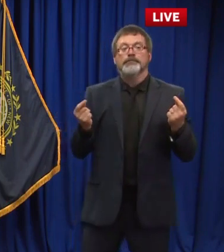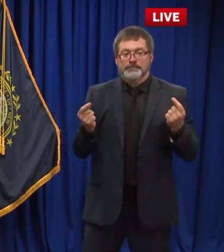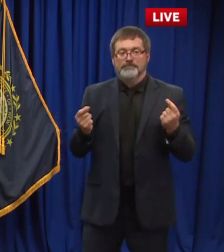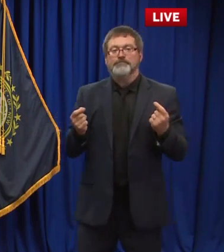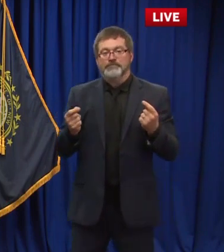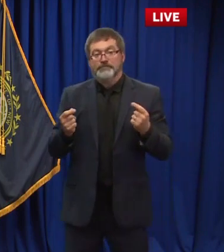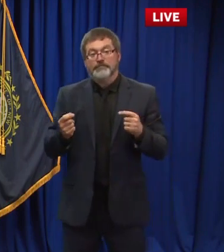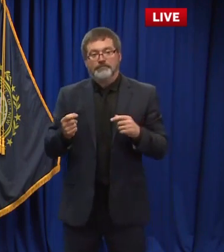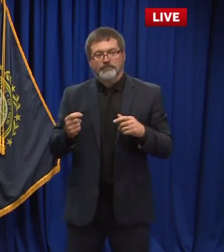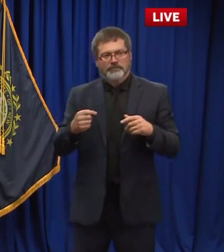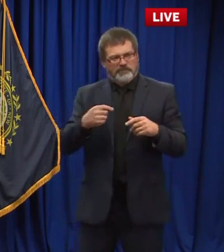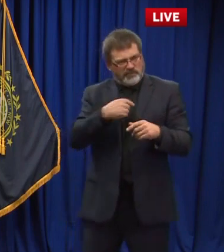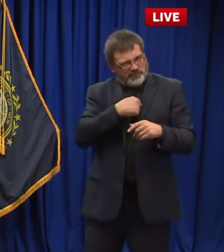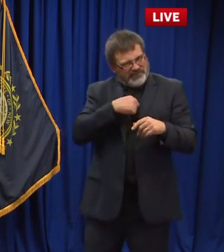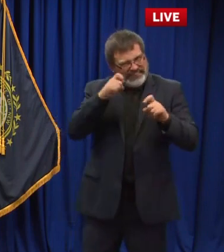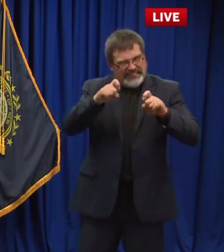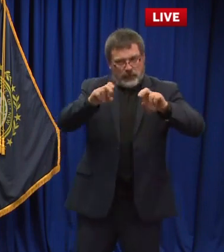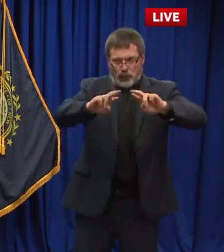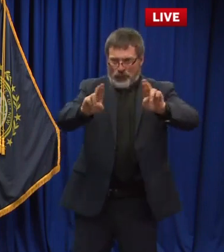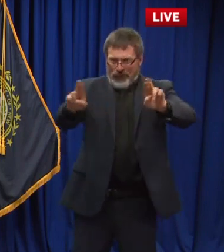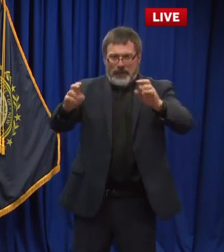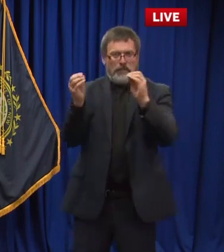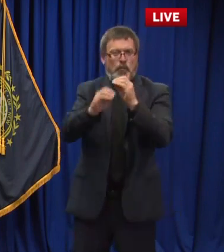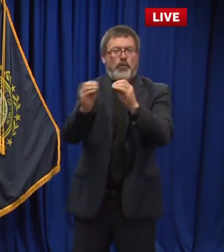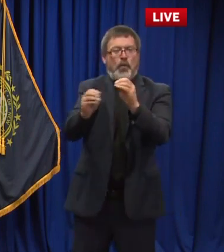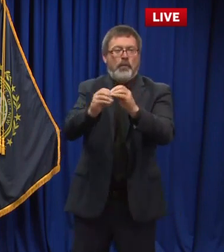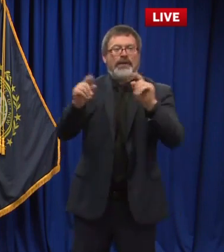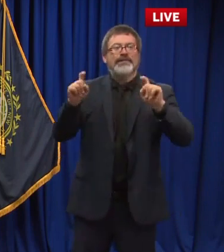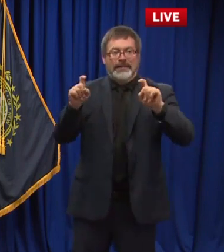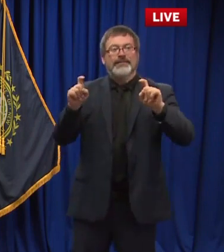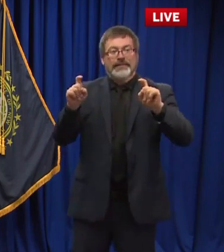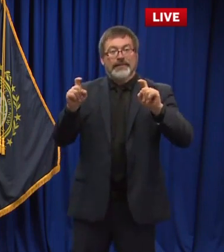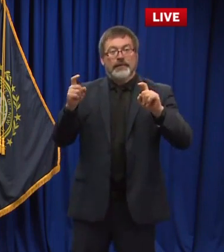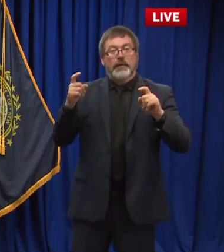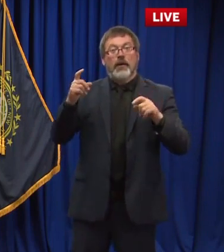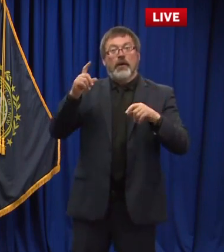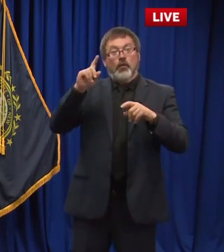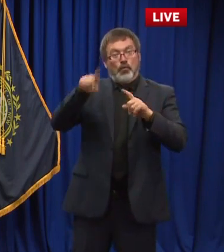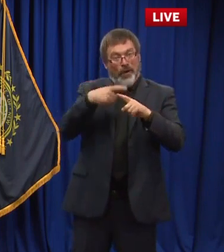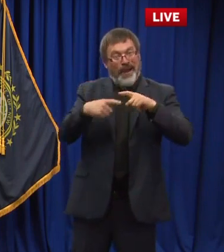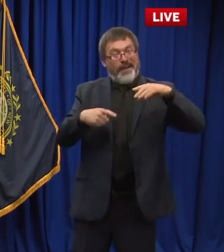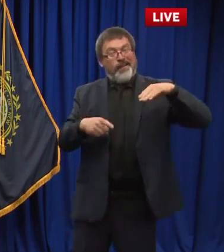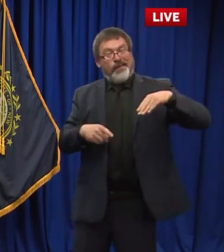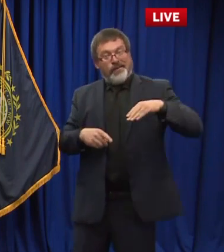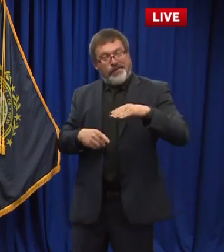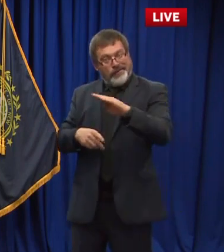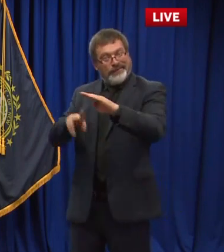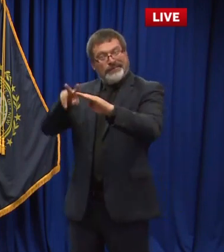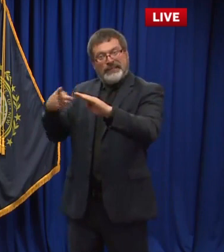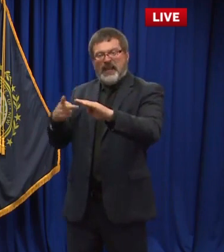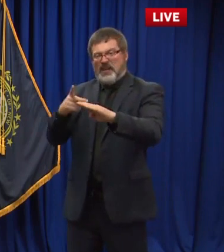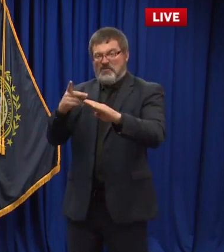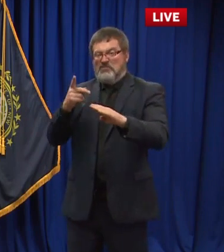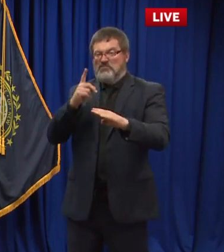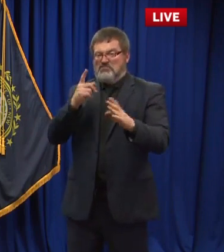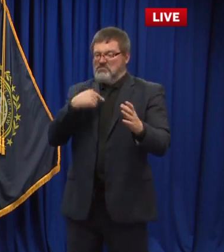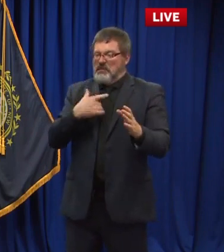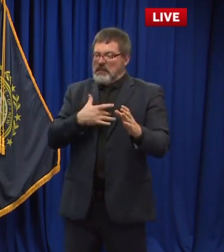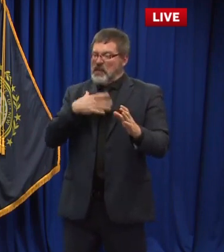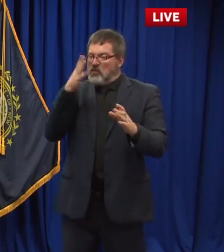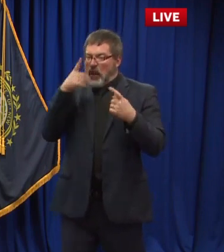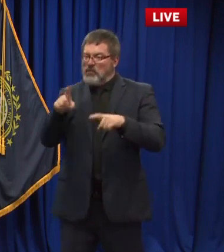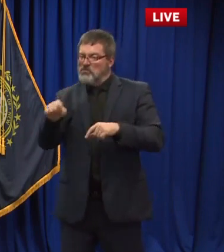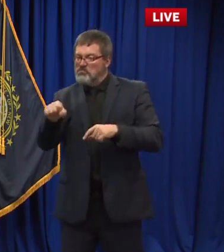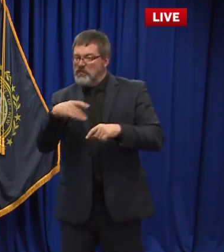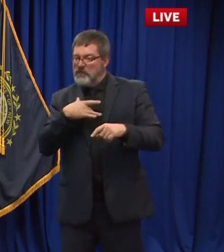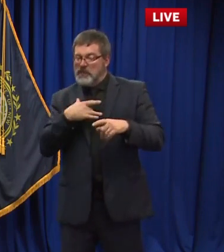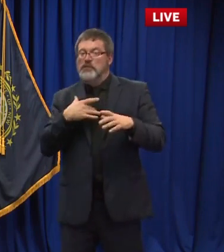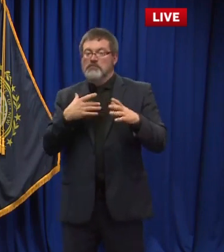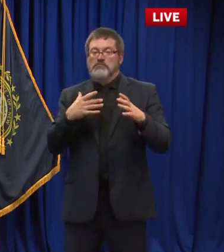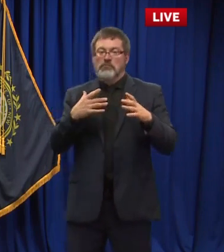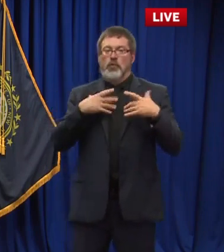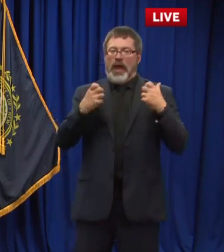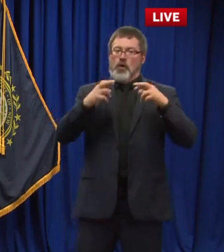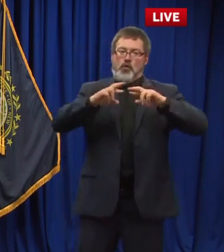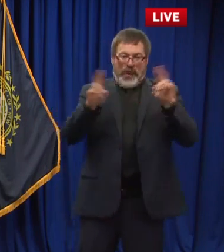IT’S ALL ABOUT PREPARING FOR THE FUTURE, FOCUSING ON STOCKPILES AND TESTING CAPACITY BECAUSE WE KNOW THAT SEARCHES MAY COME.